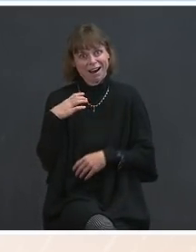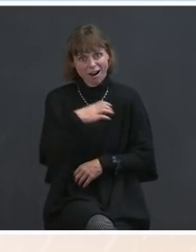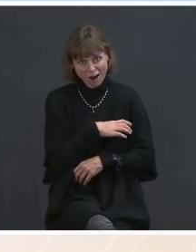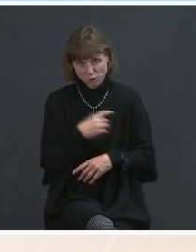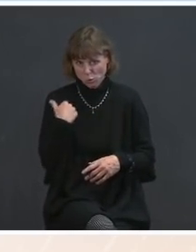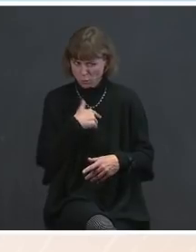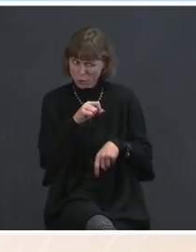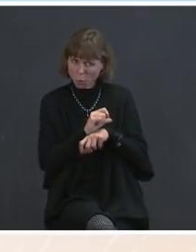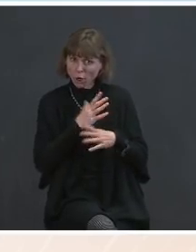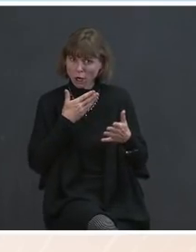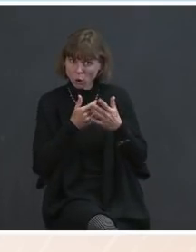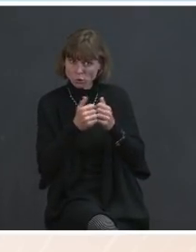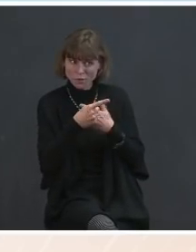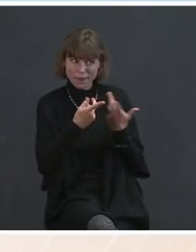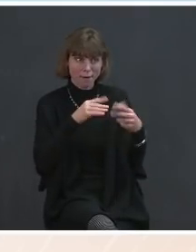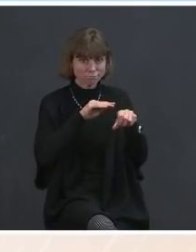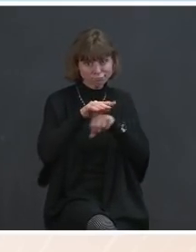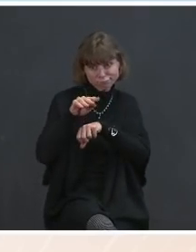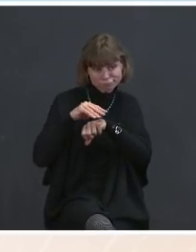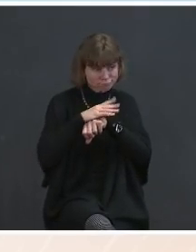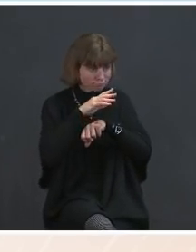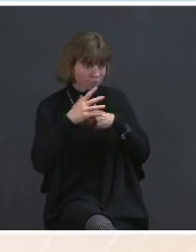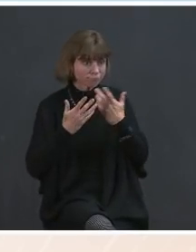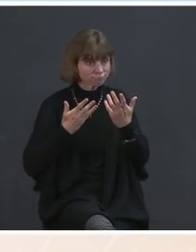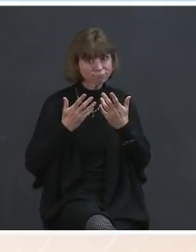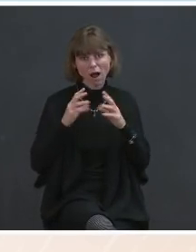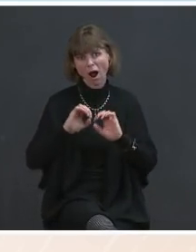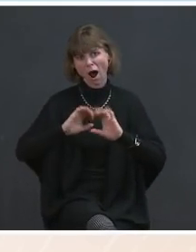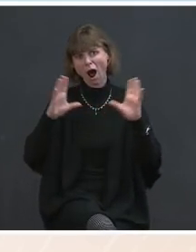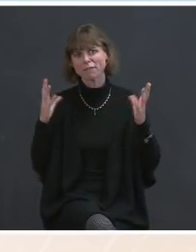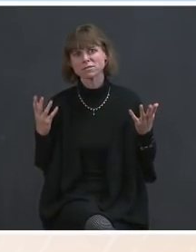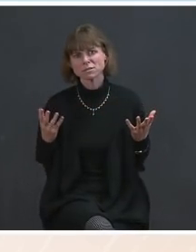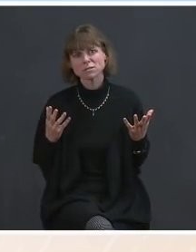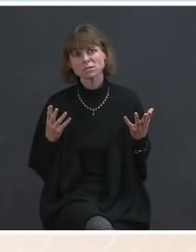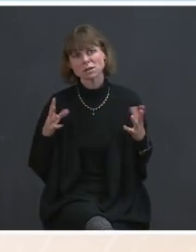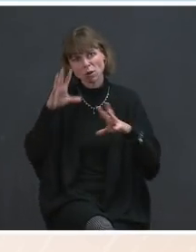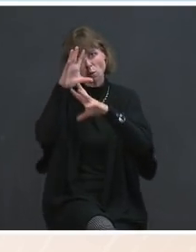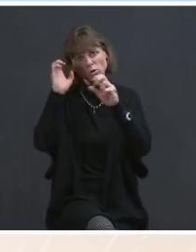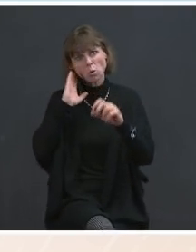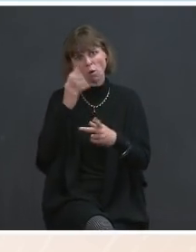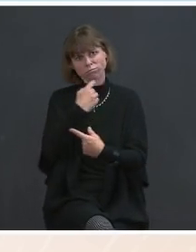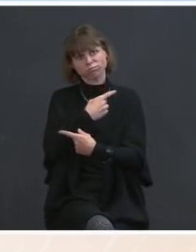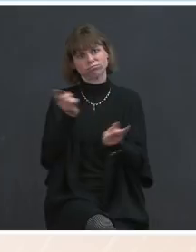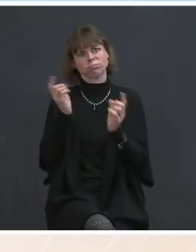in consultations. And, obviously, the President will have more to say about what he wants to pursue